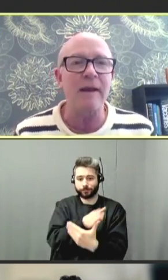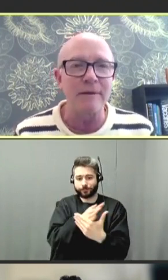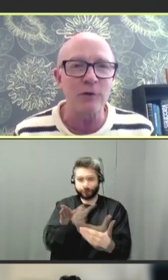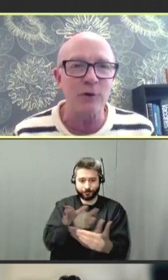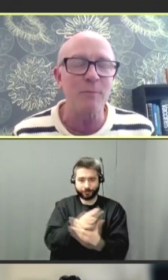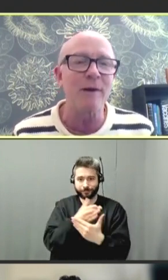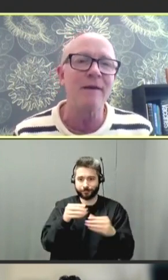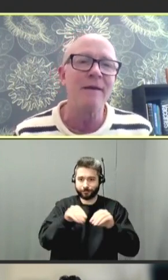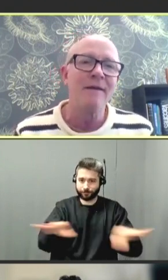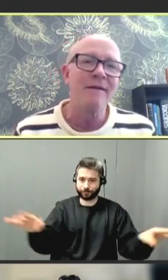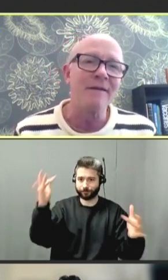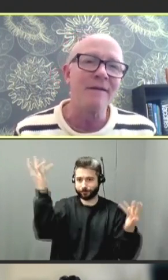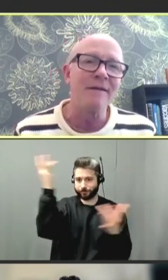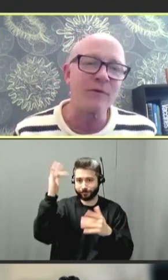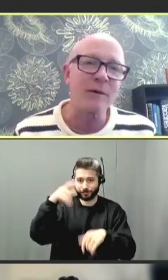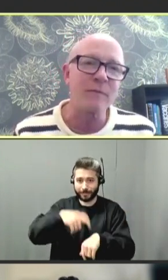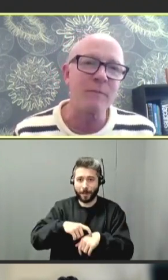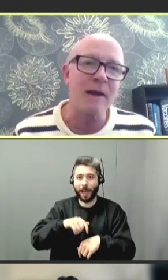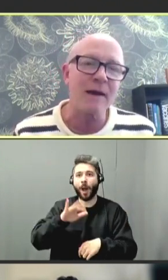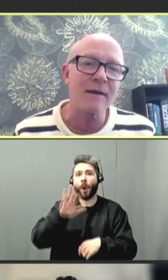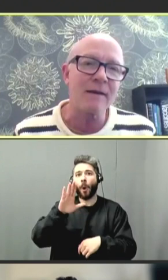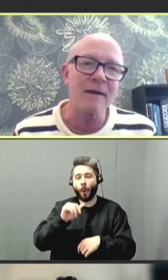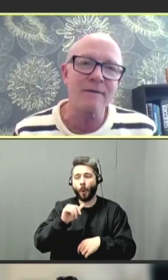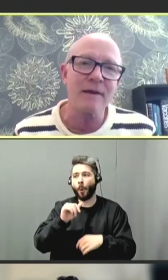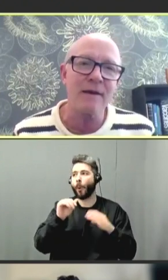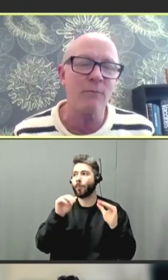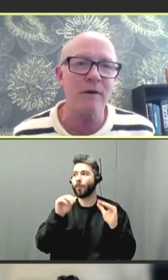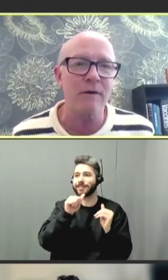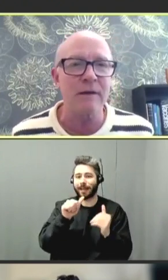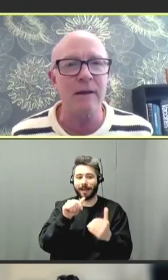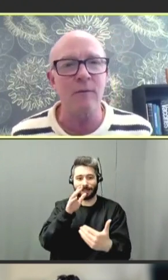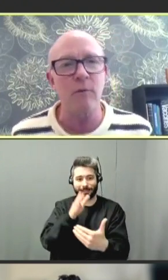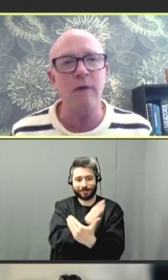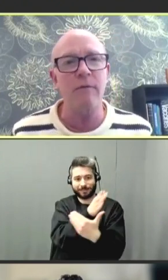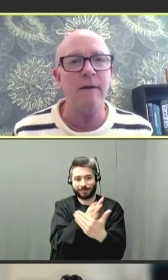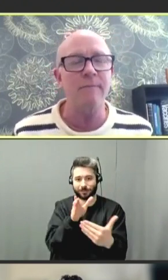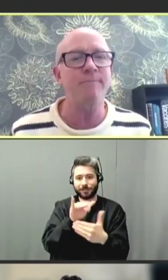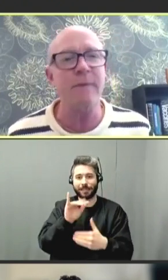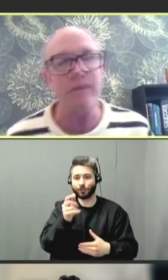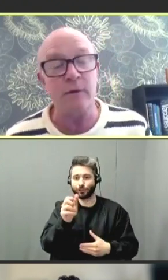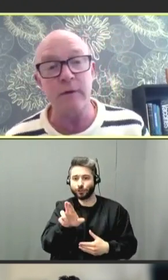not inter-, but, you know, if it comes back. Yeah. I just kind of wondered, and where that -- if